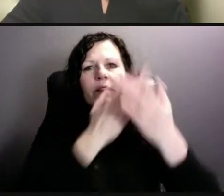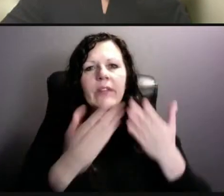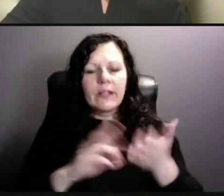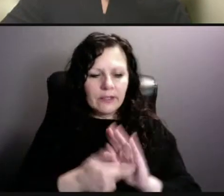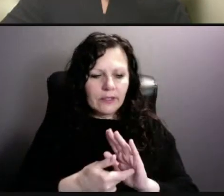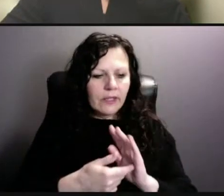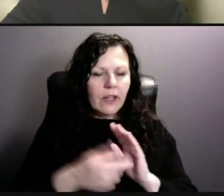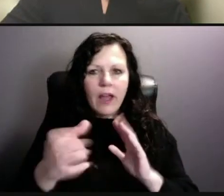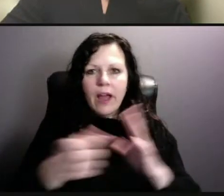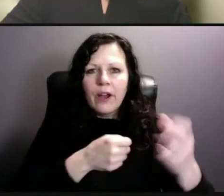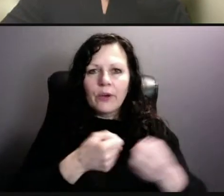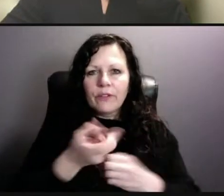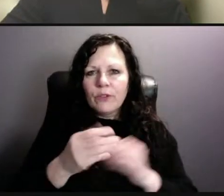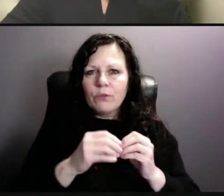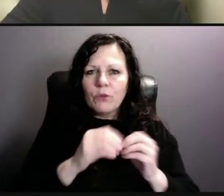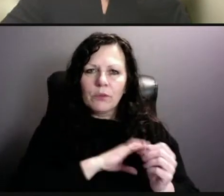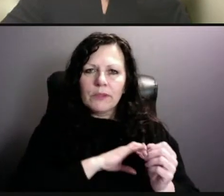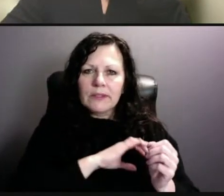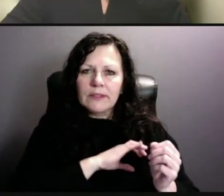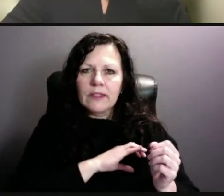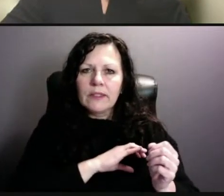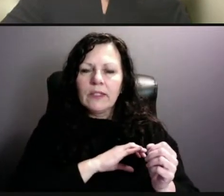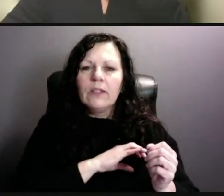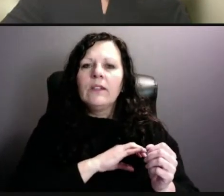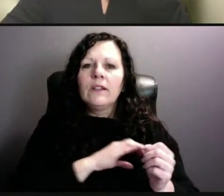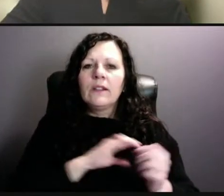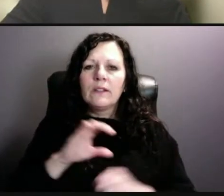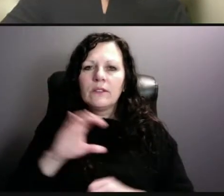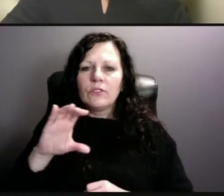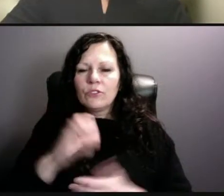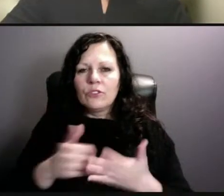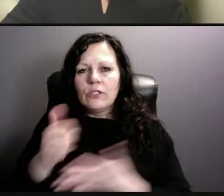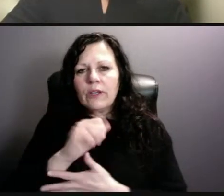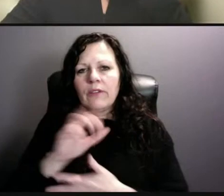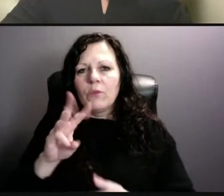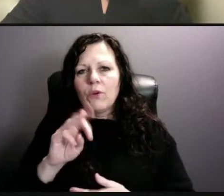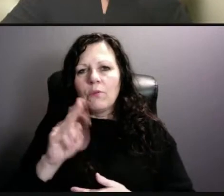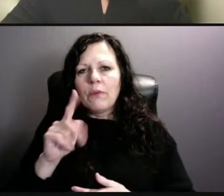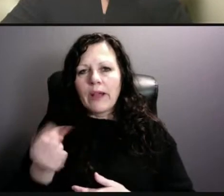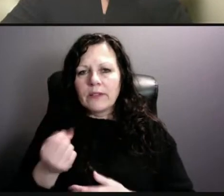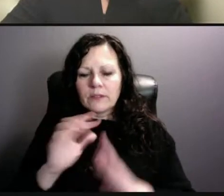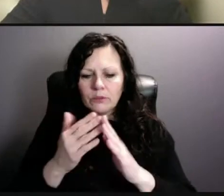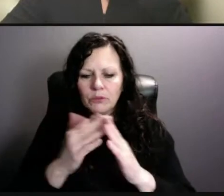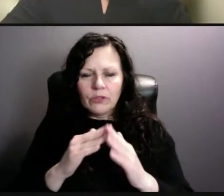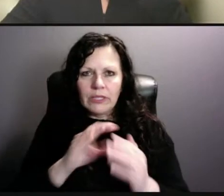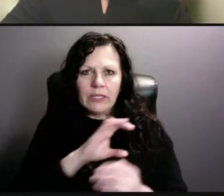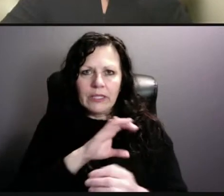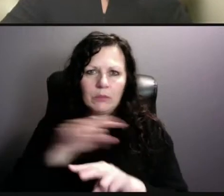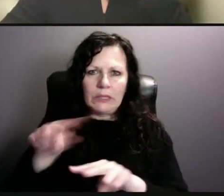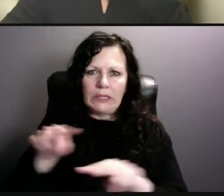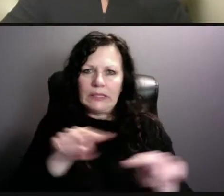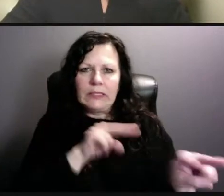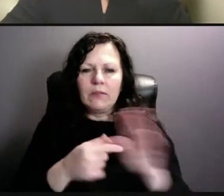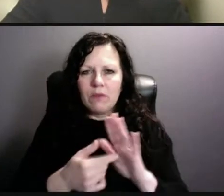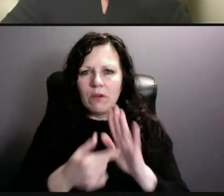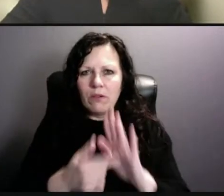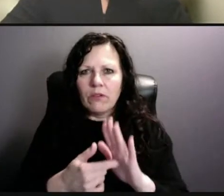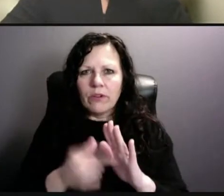BUT I ALSO WANT TO LOOK AT LIKE